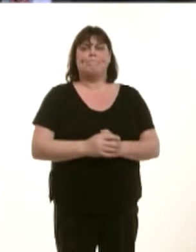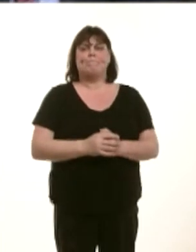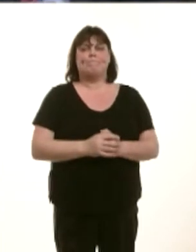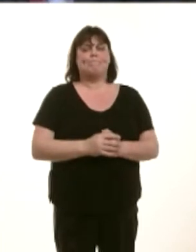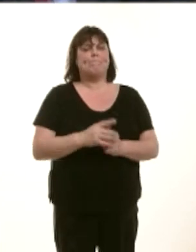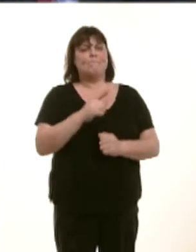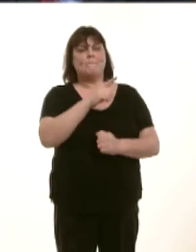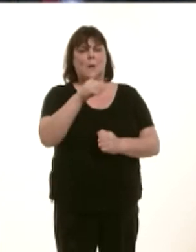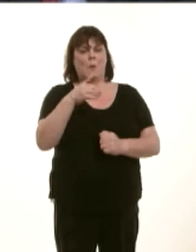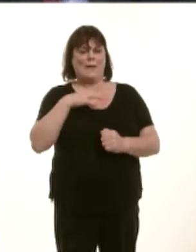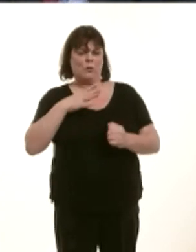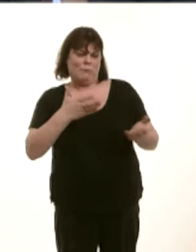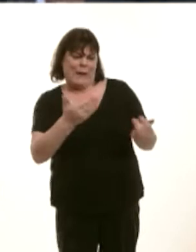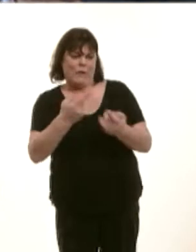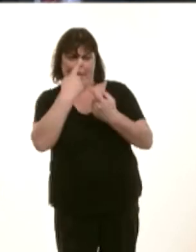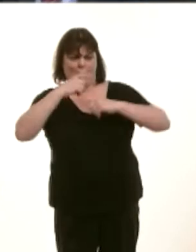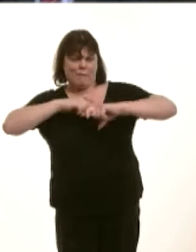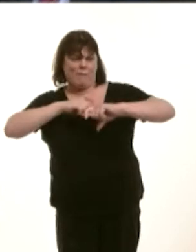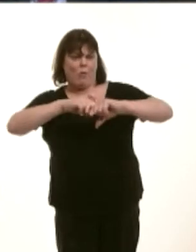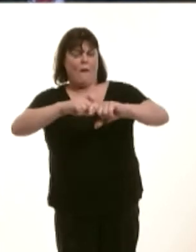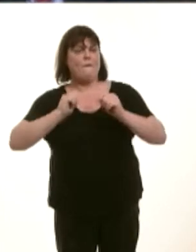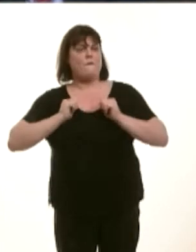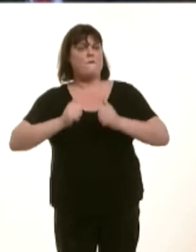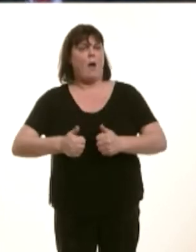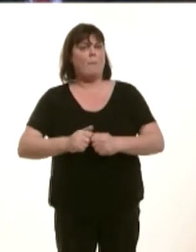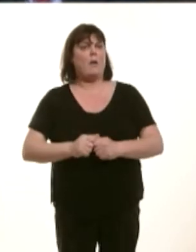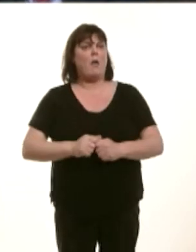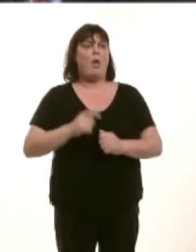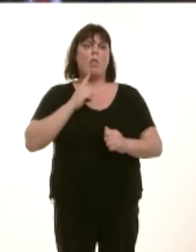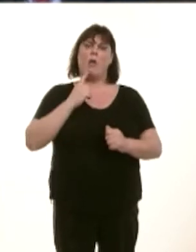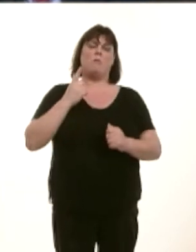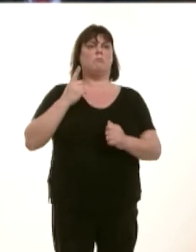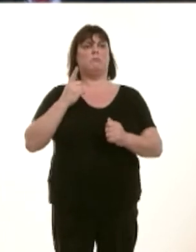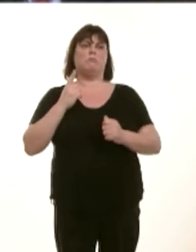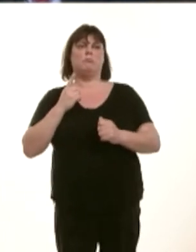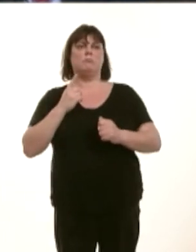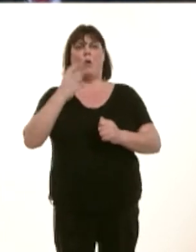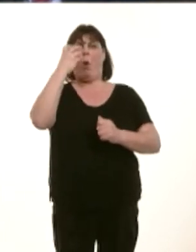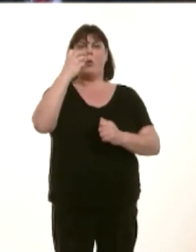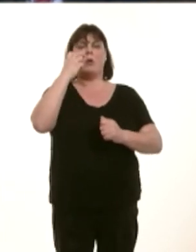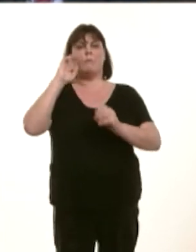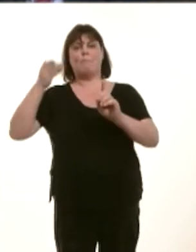carry on farming and wait for some time before passing the farm on to their children. That's